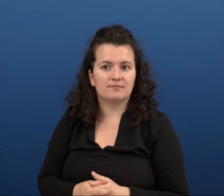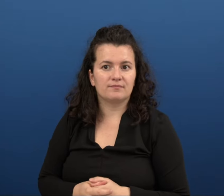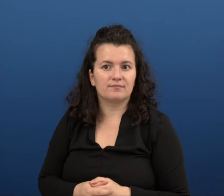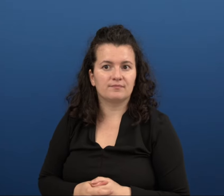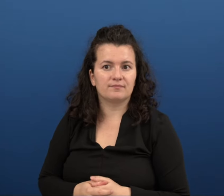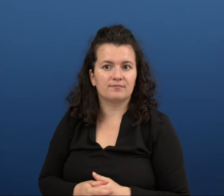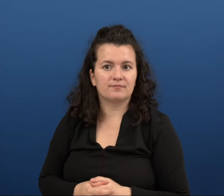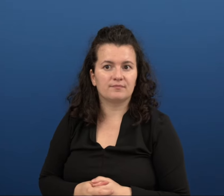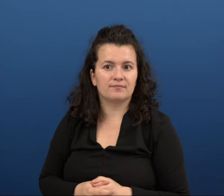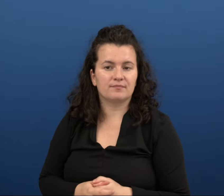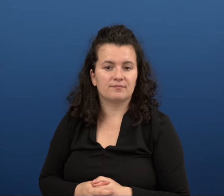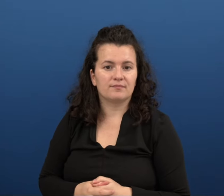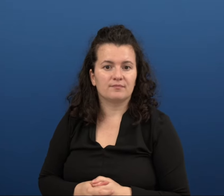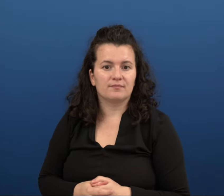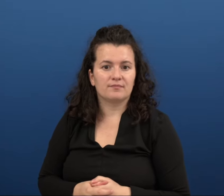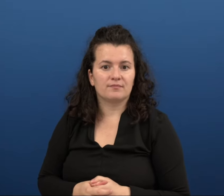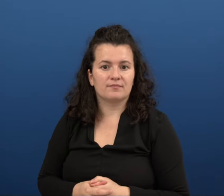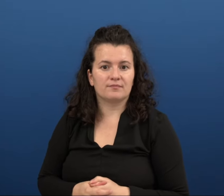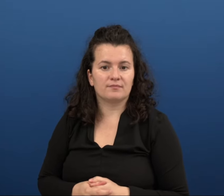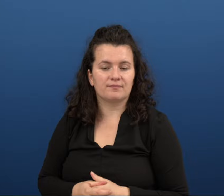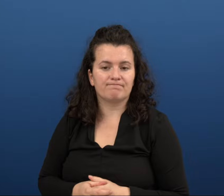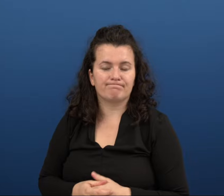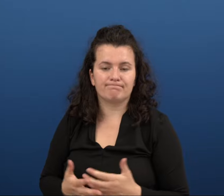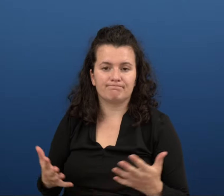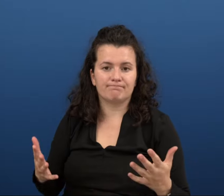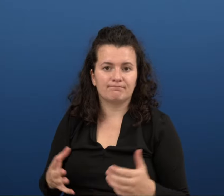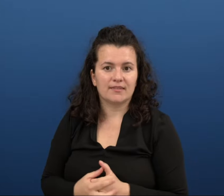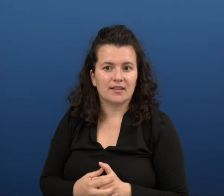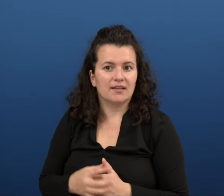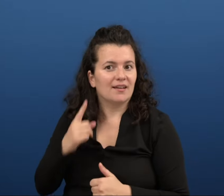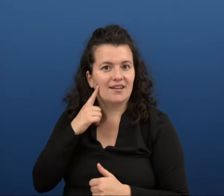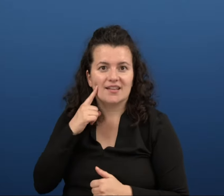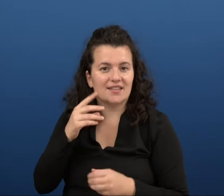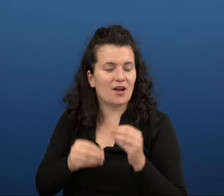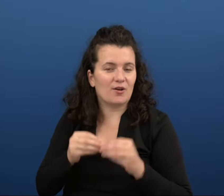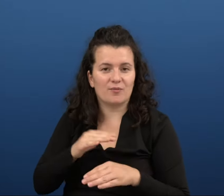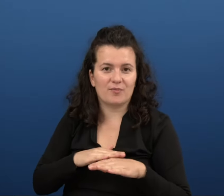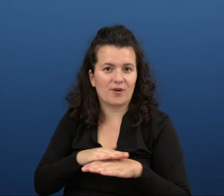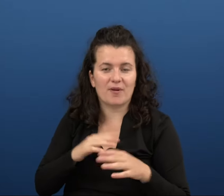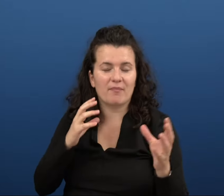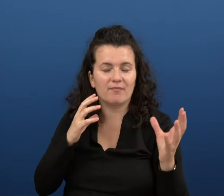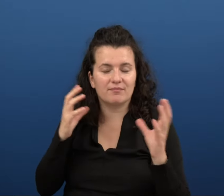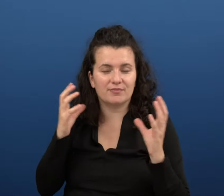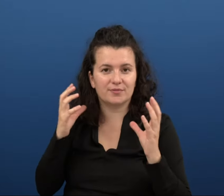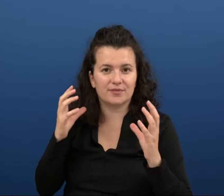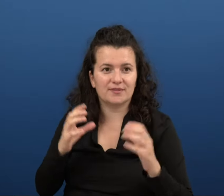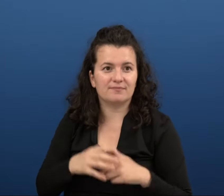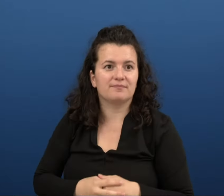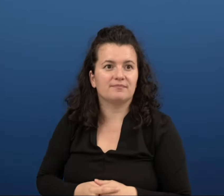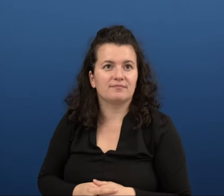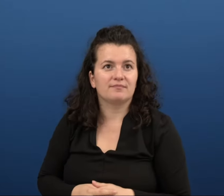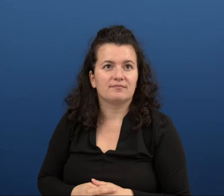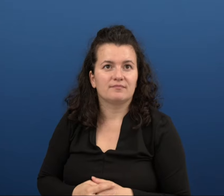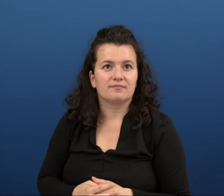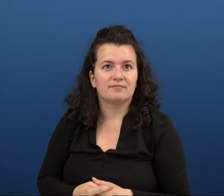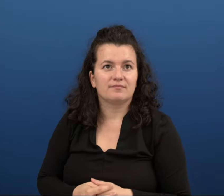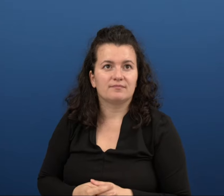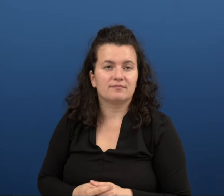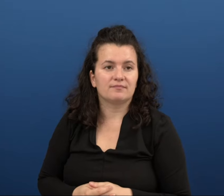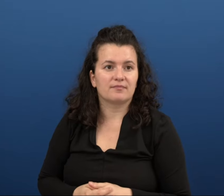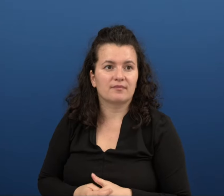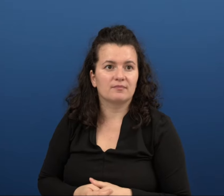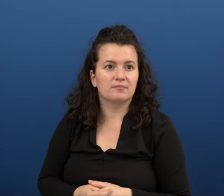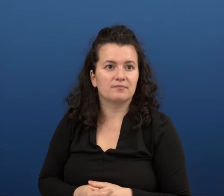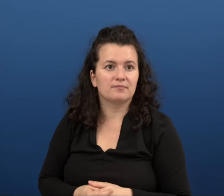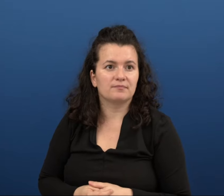but also rehabilitation of those workers who might get this while still in service, or